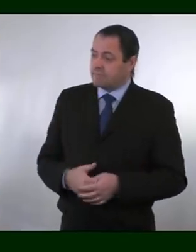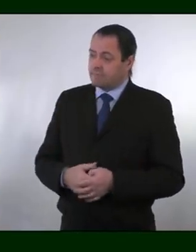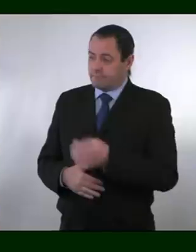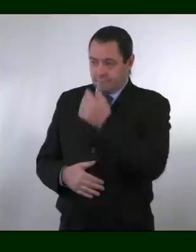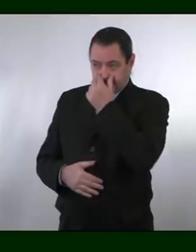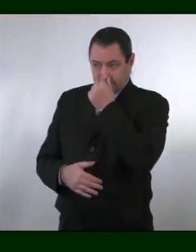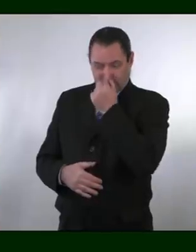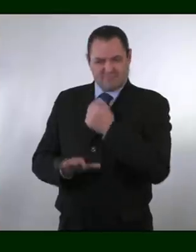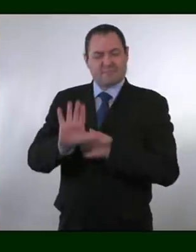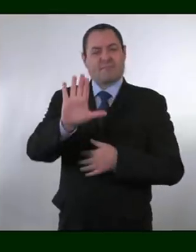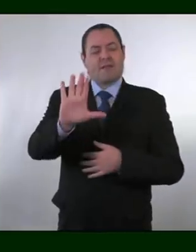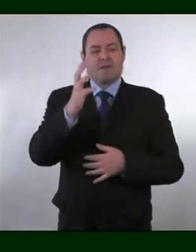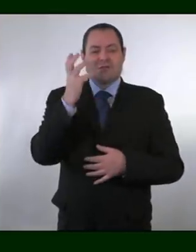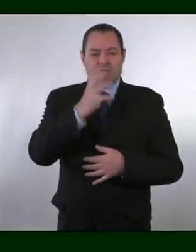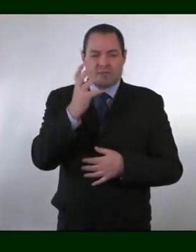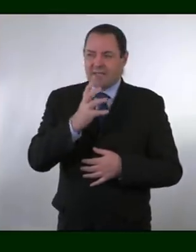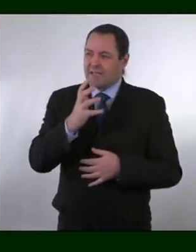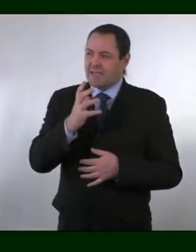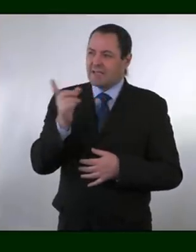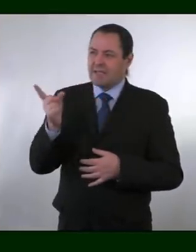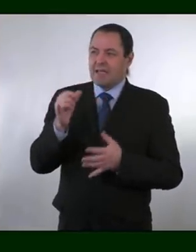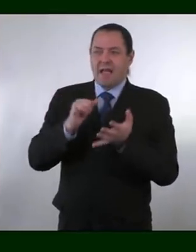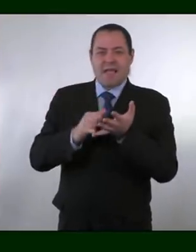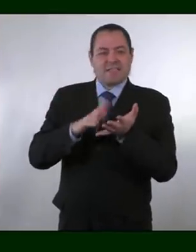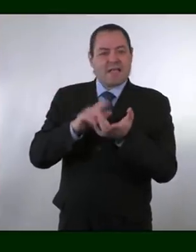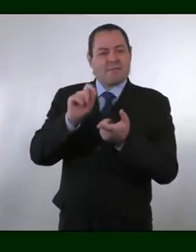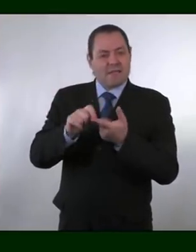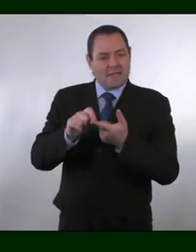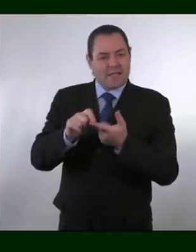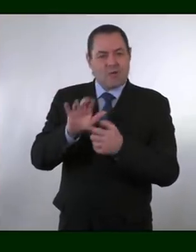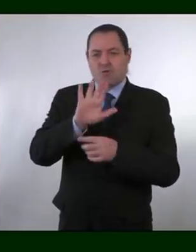Can I just say that it is the Scottish National party, not the nationalist party; otherwise,